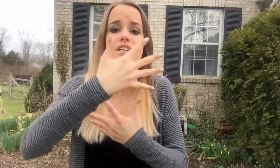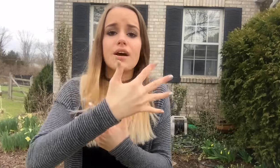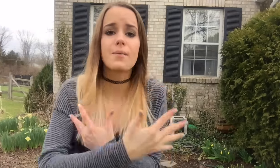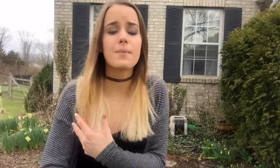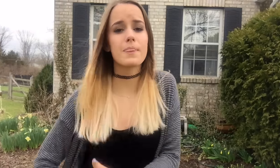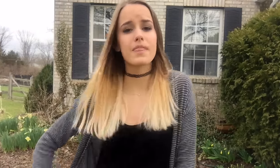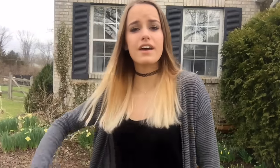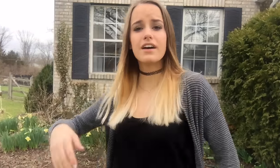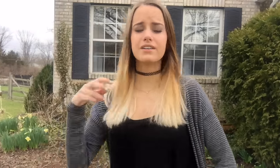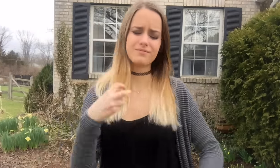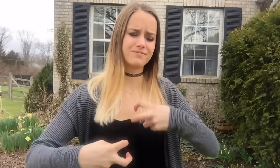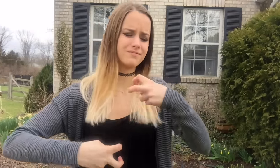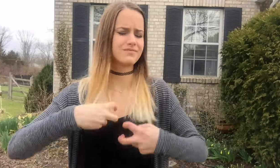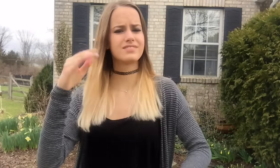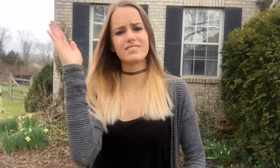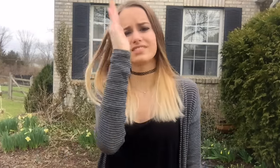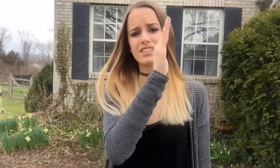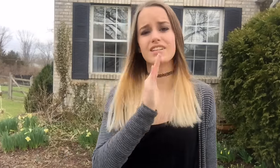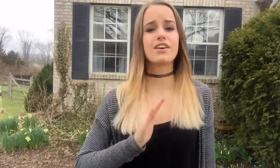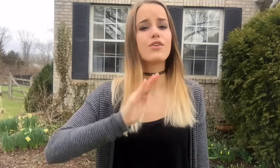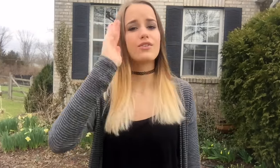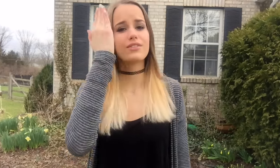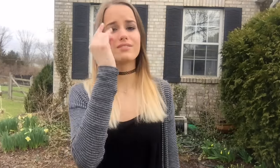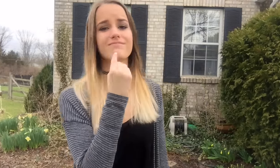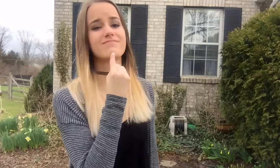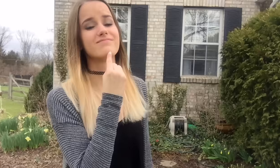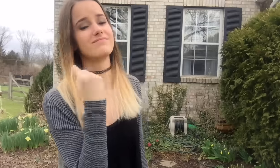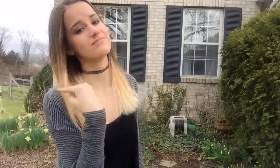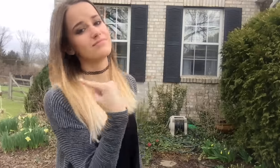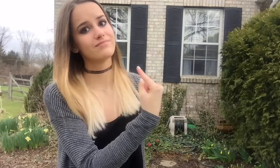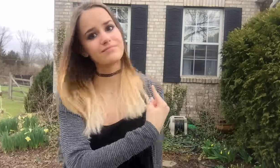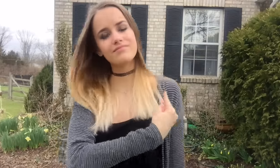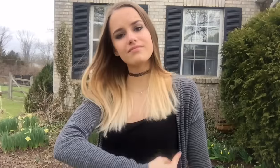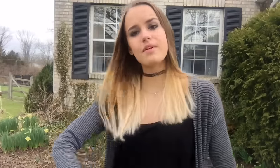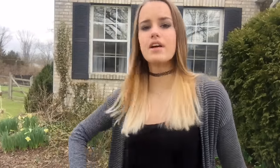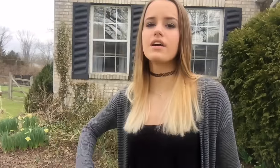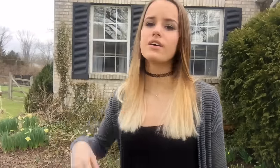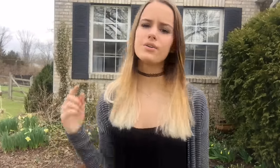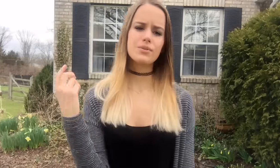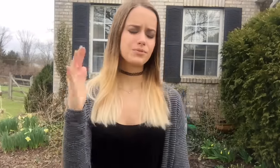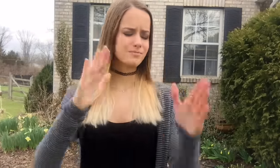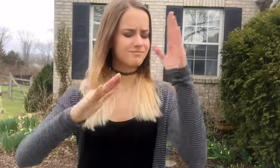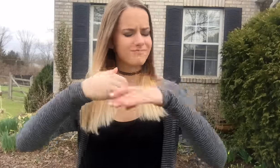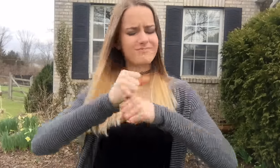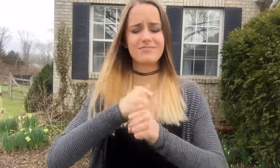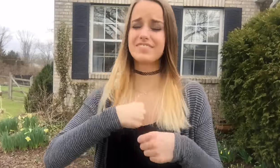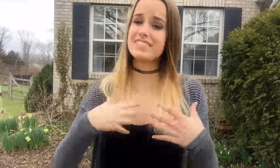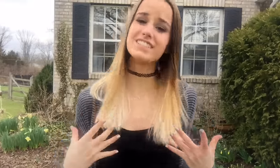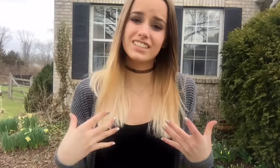These problems never seem to let us down (These worries wear me out)